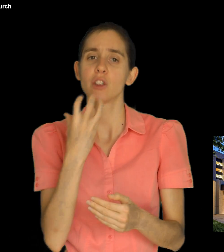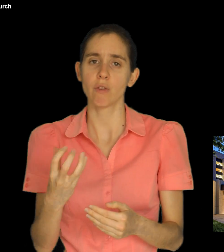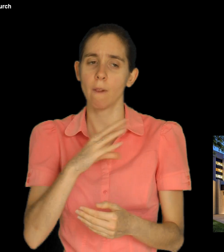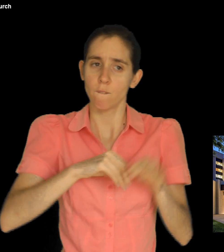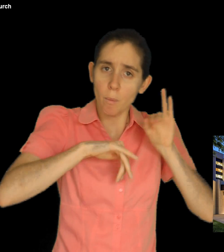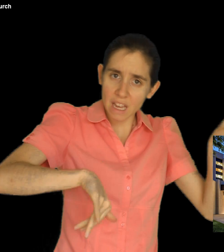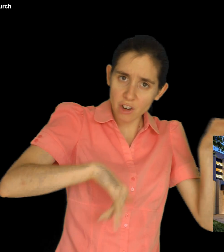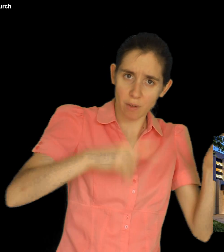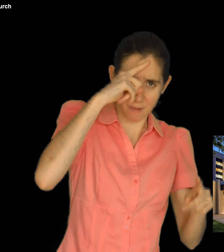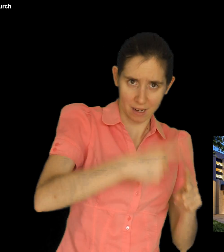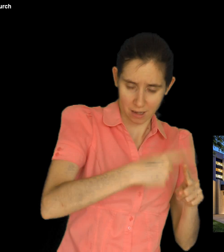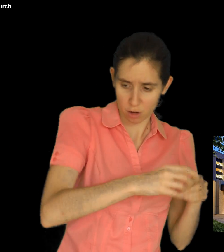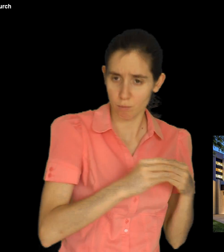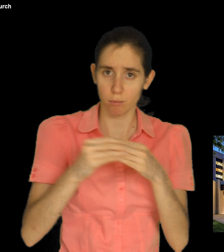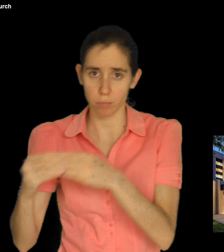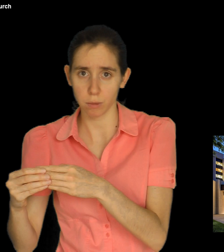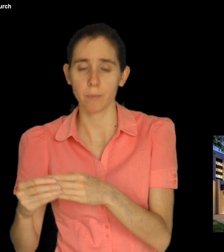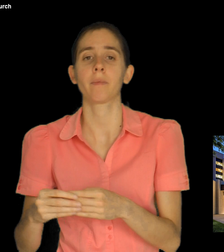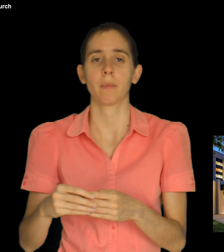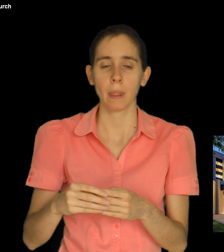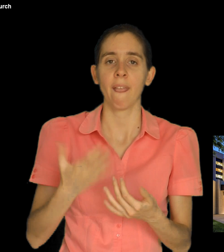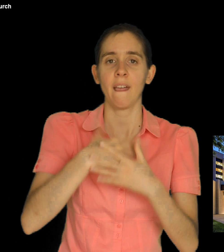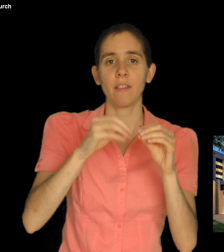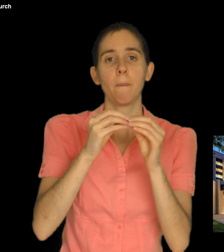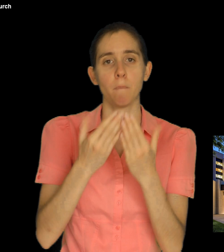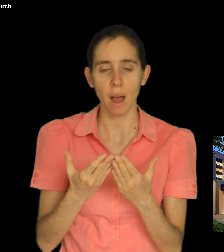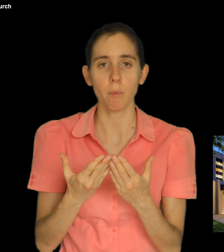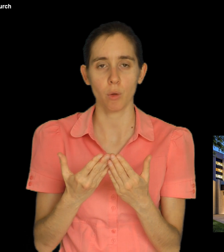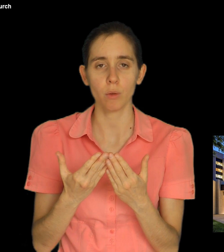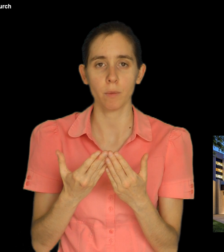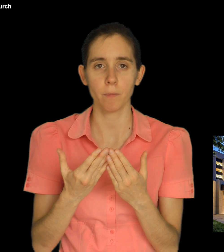plant-based diet advocated in the first chapter of the ancient Hebrew Scriptures,